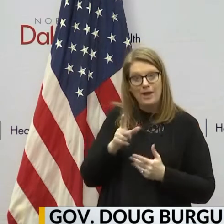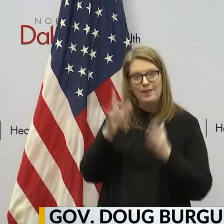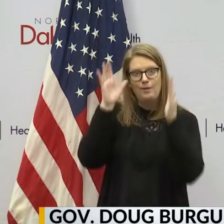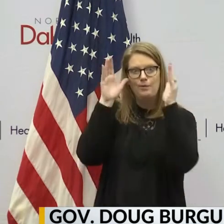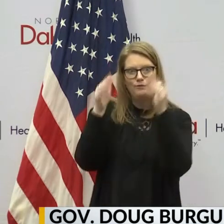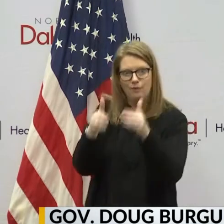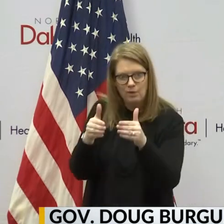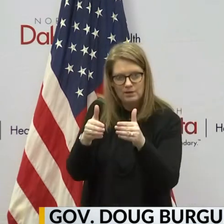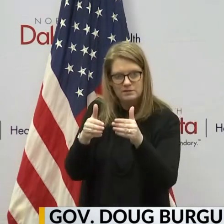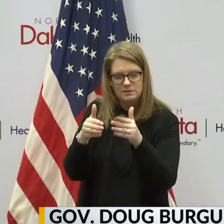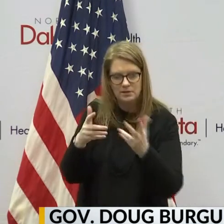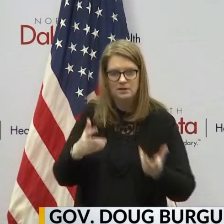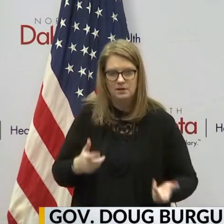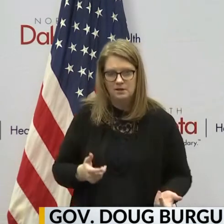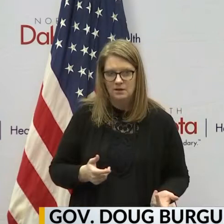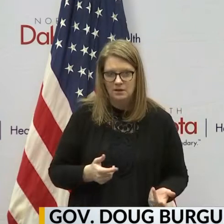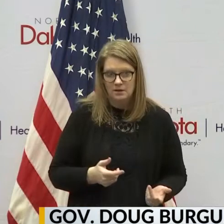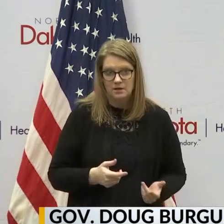PERCENT OF THE TOTAL WOULD